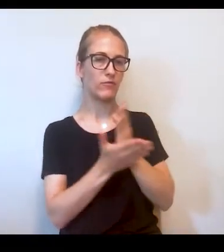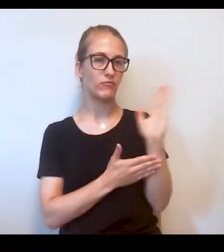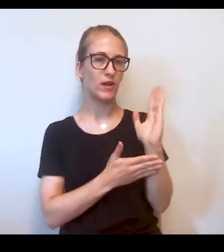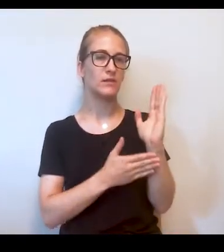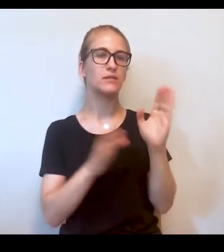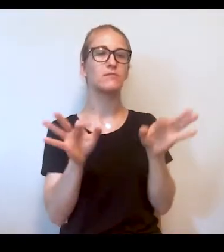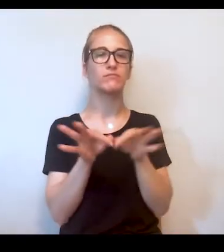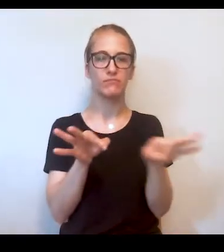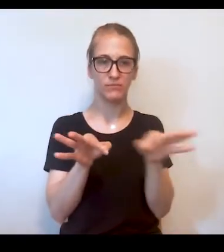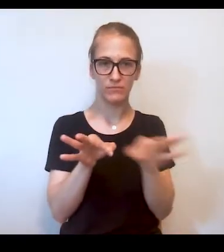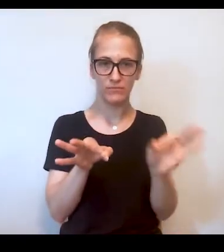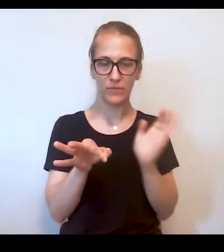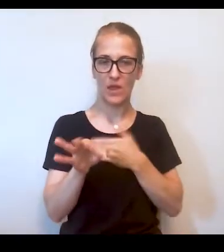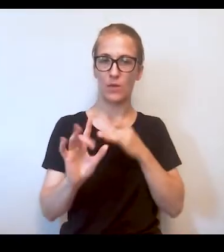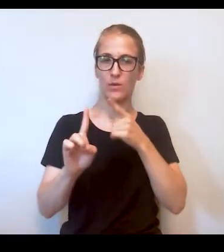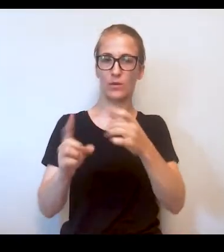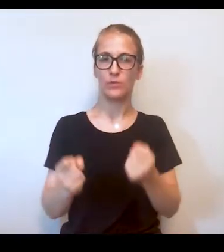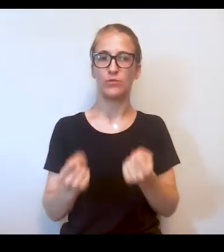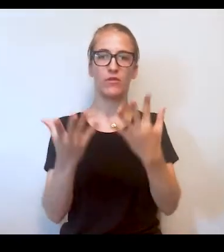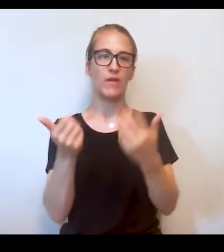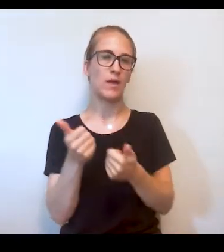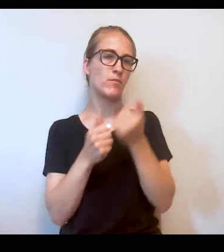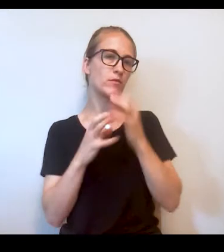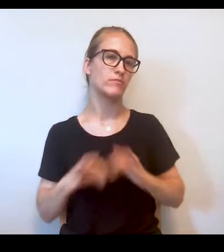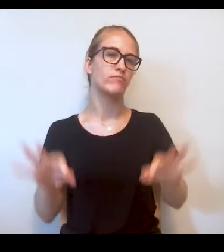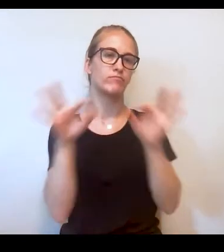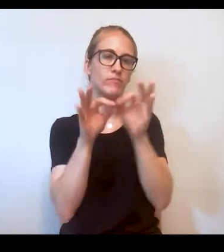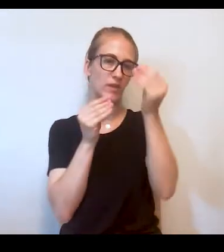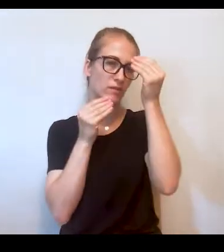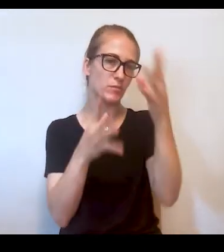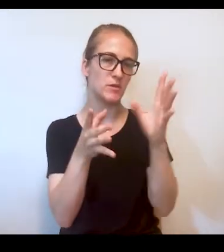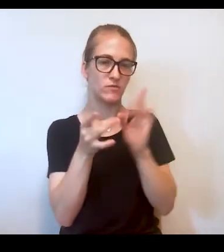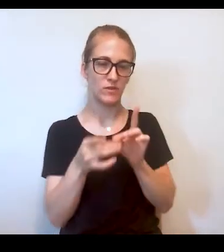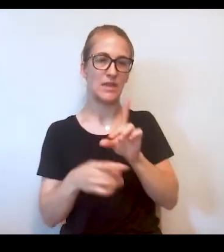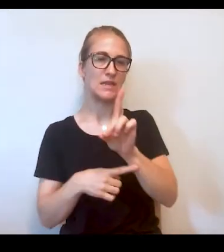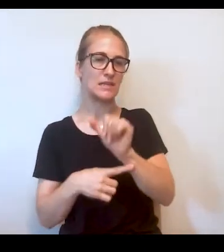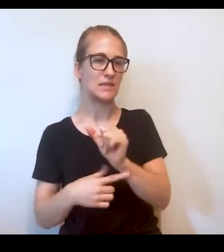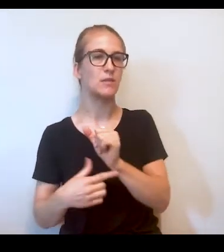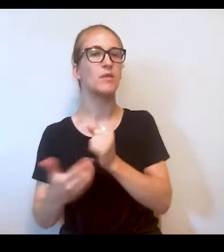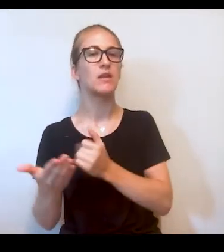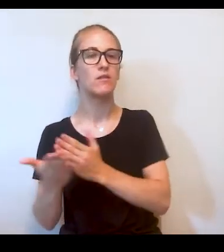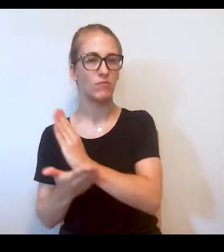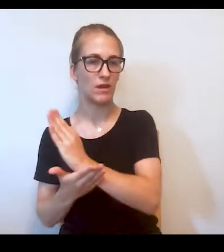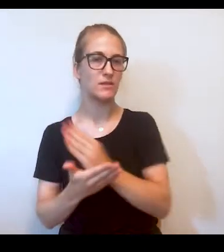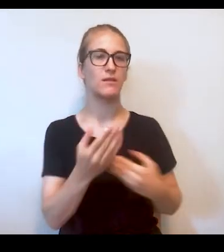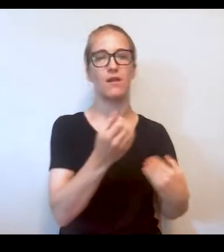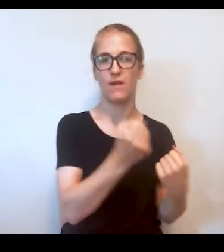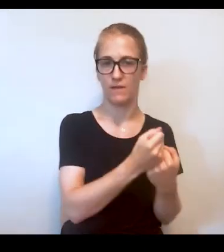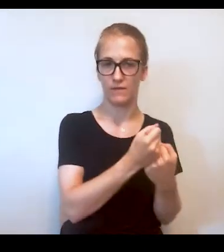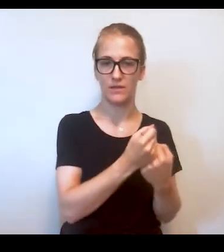We are here to bring you information on the most relevant topics regarding disability rights and advocacy.